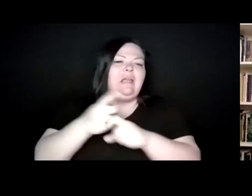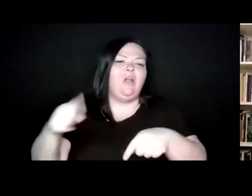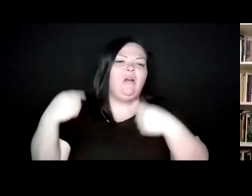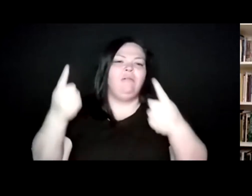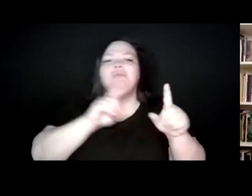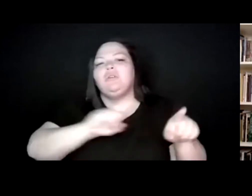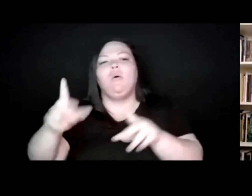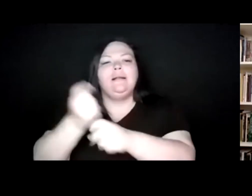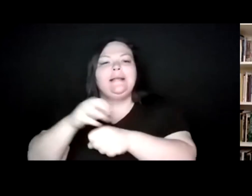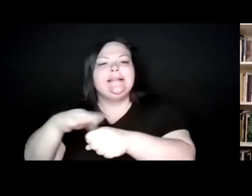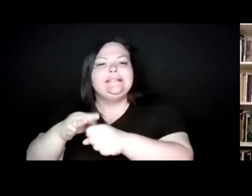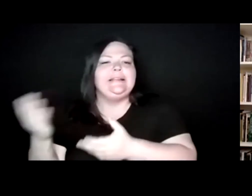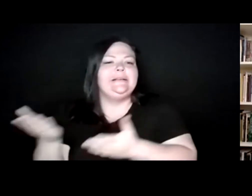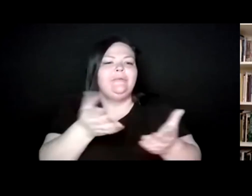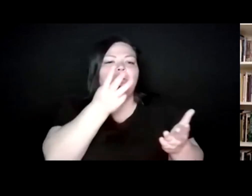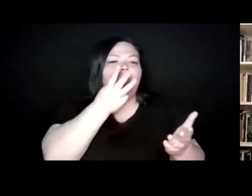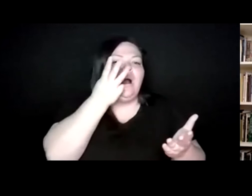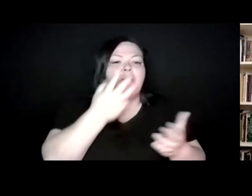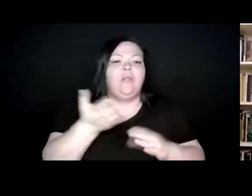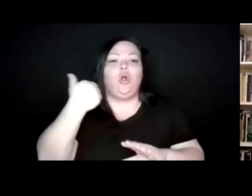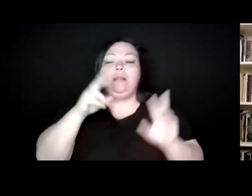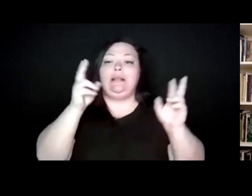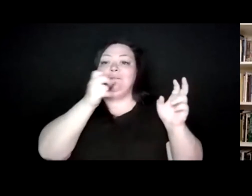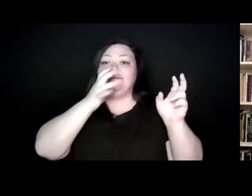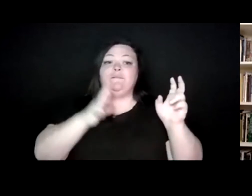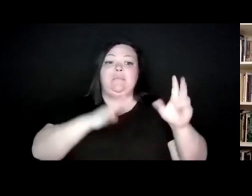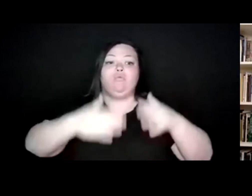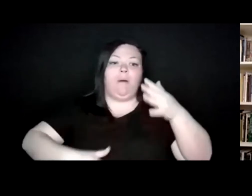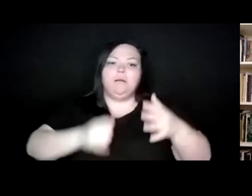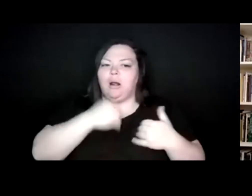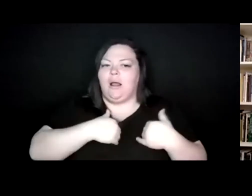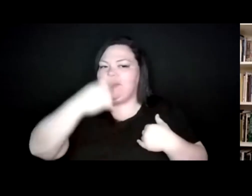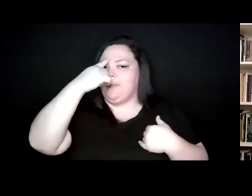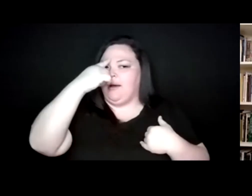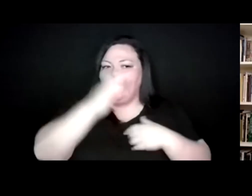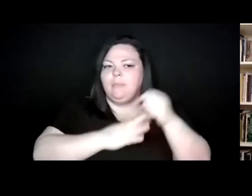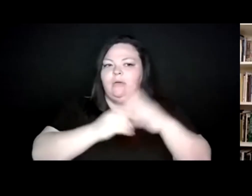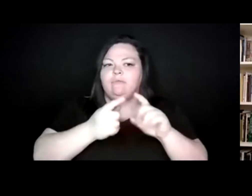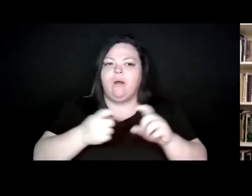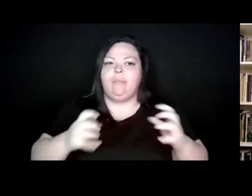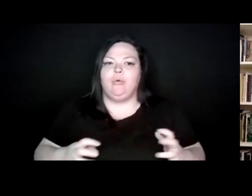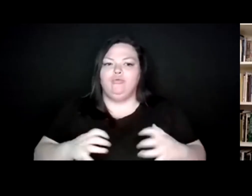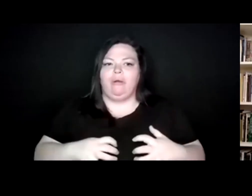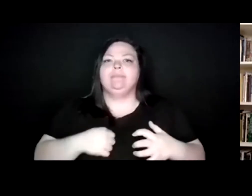you wine: the early “female”/ automatons didn’t have a mind,/ were built from the ribs/ of men’s brains, from their longing/